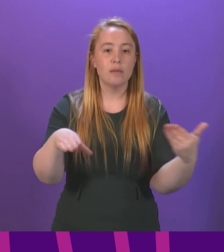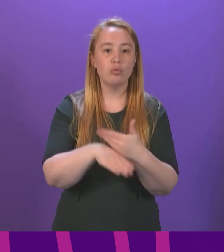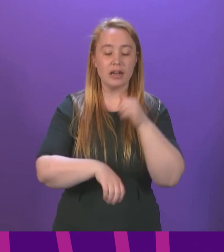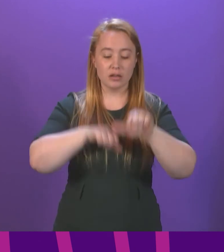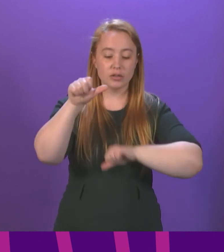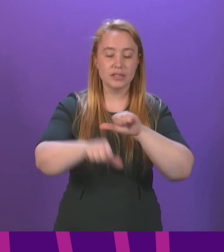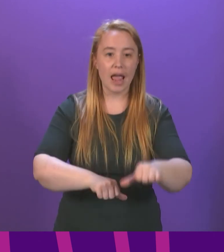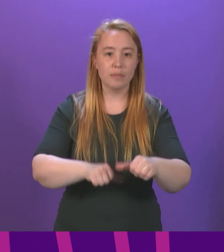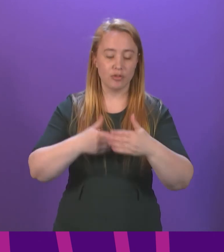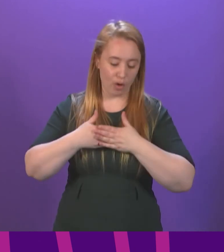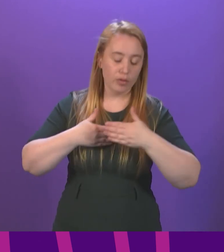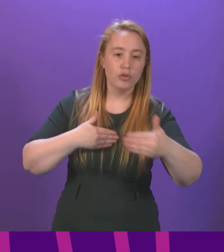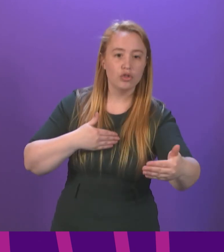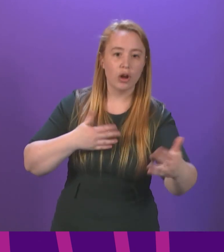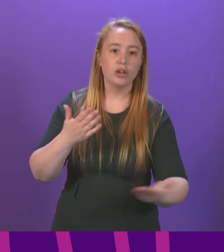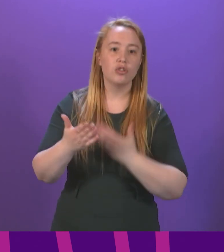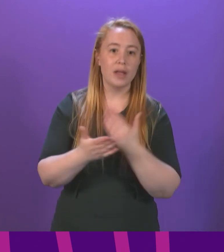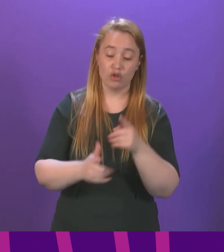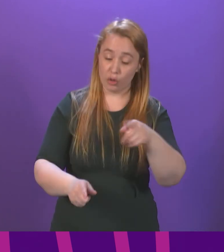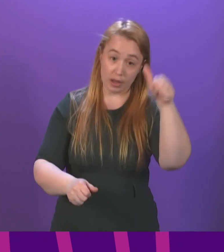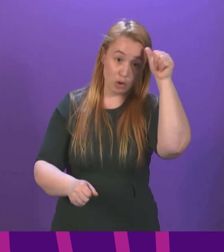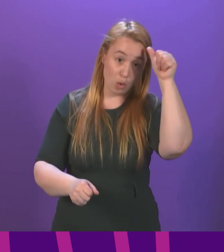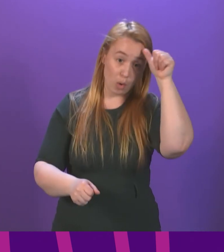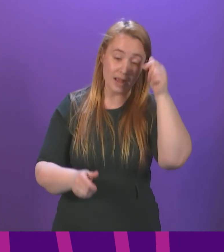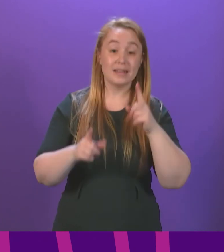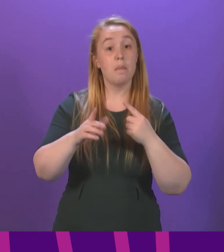to proceed, and to ensure that they are aware of the importance of supporting any employees